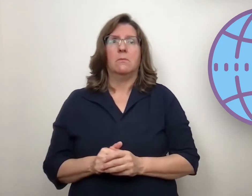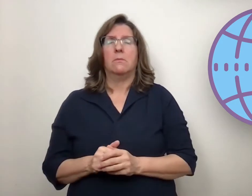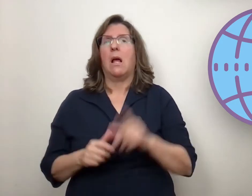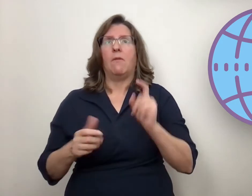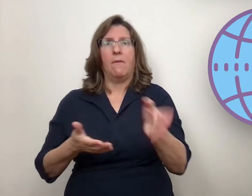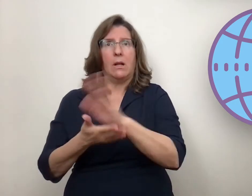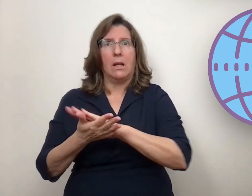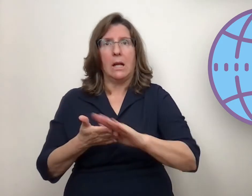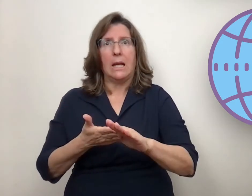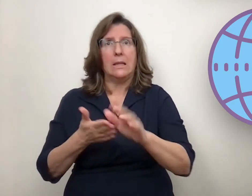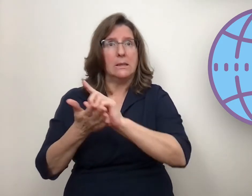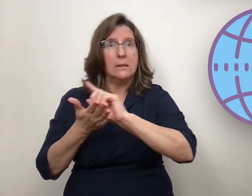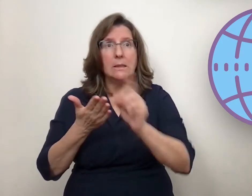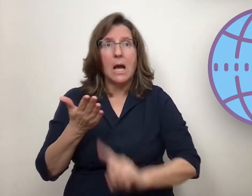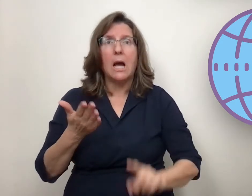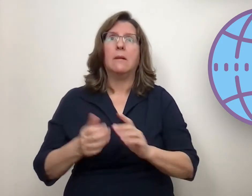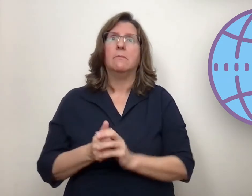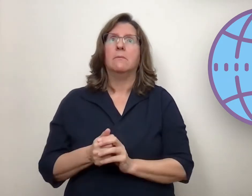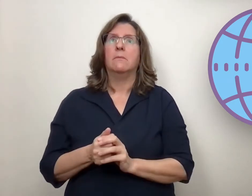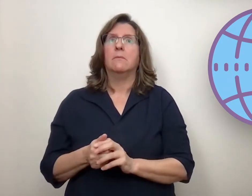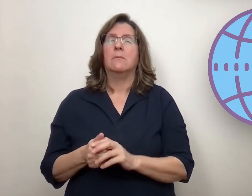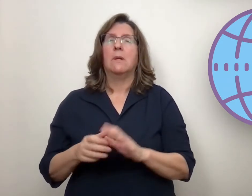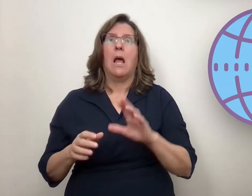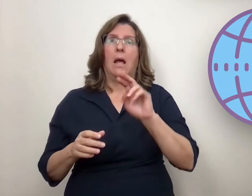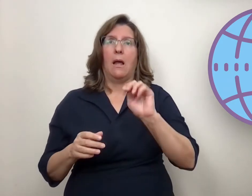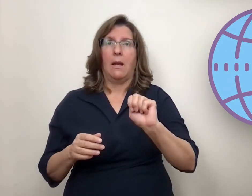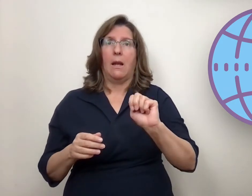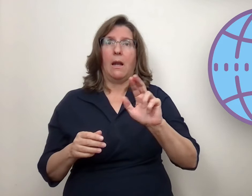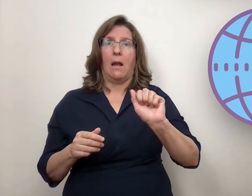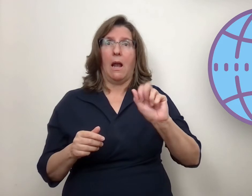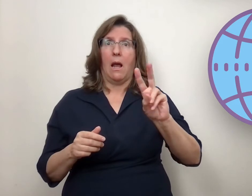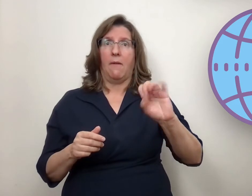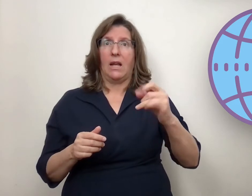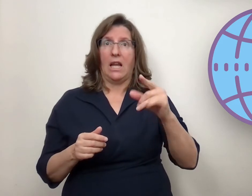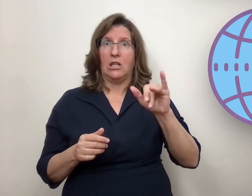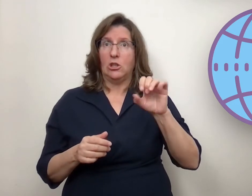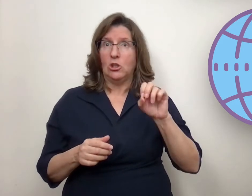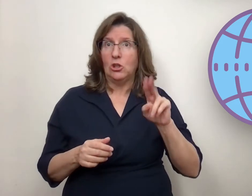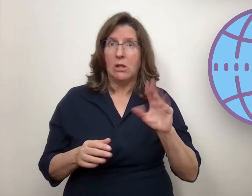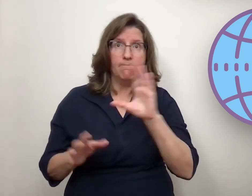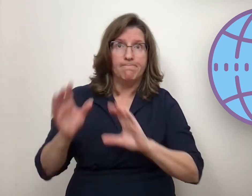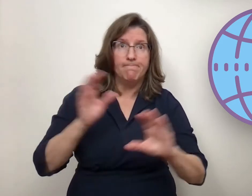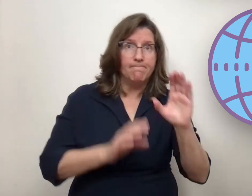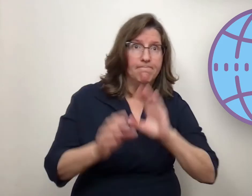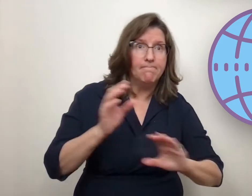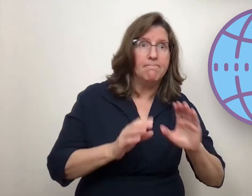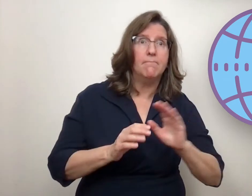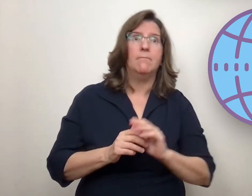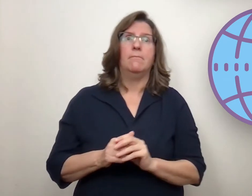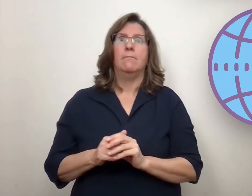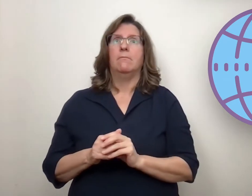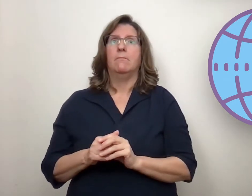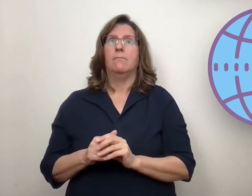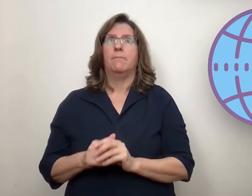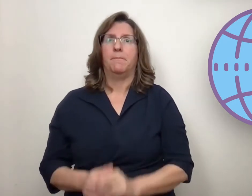The presentation must have a clean design on the screen. Navigation and search functions are part of level 1 access.